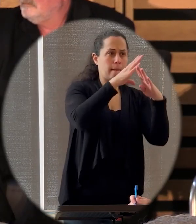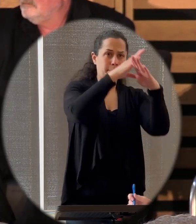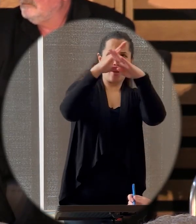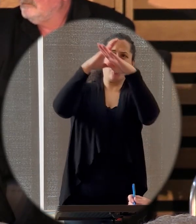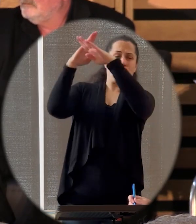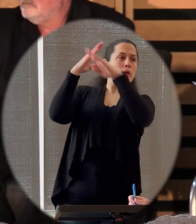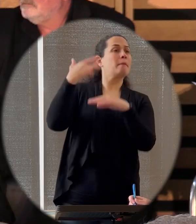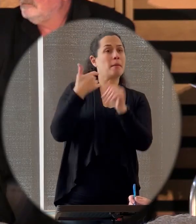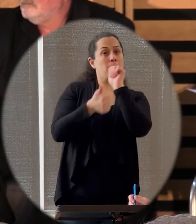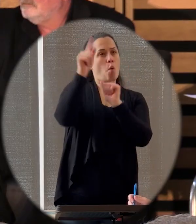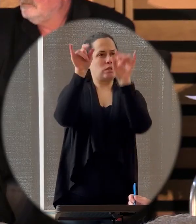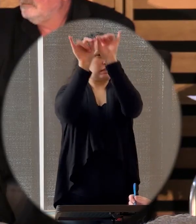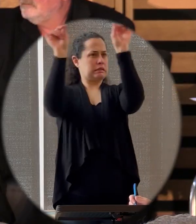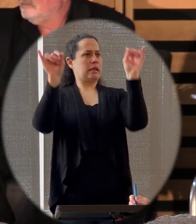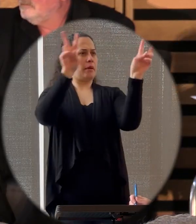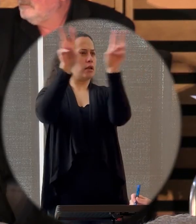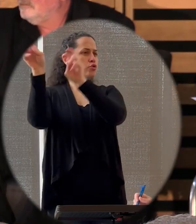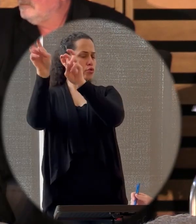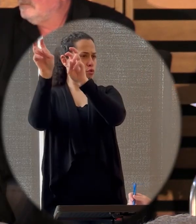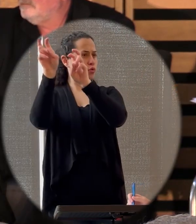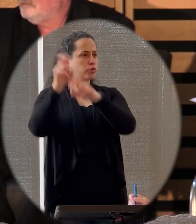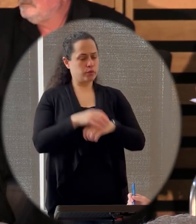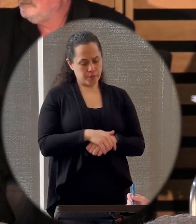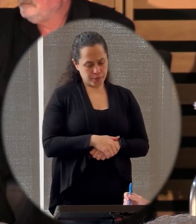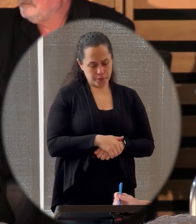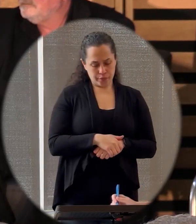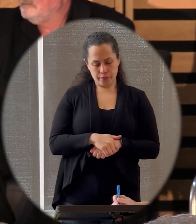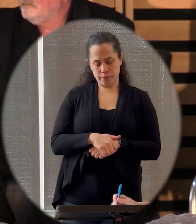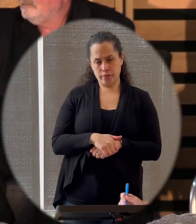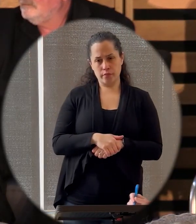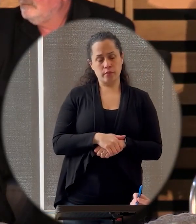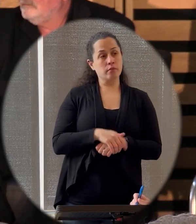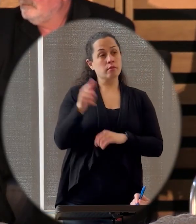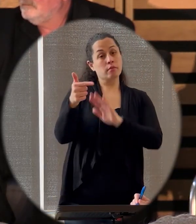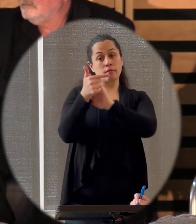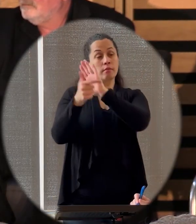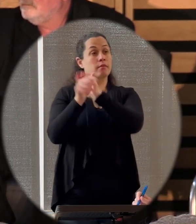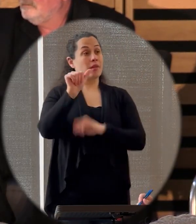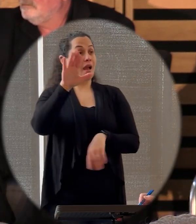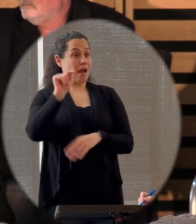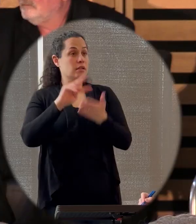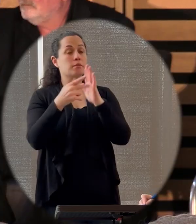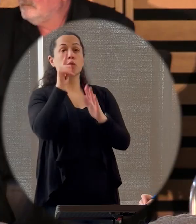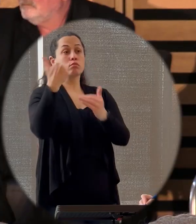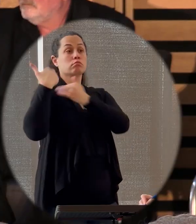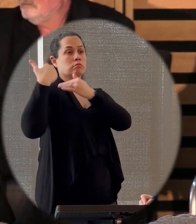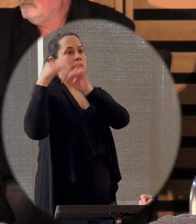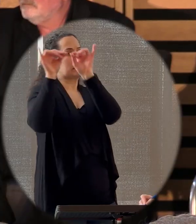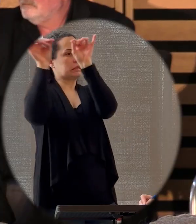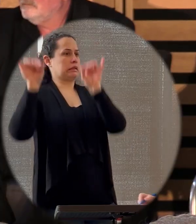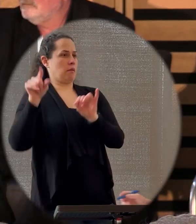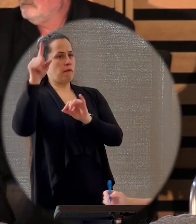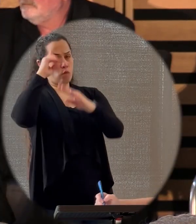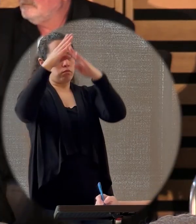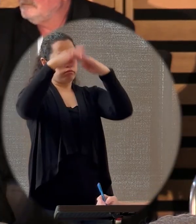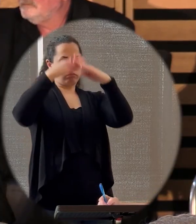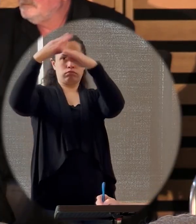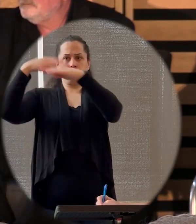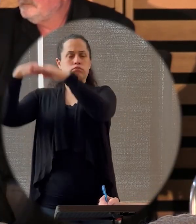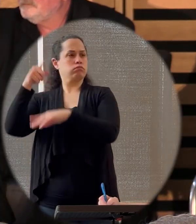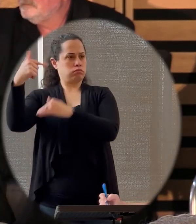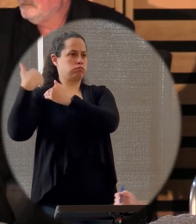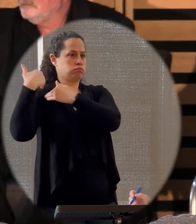against are largely systemic. The act places the onus on the system now to remove the barriers and